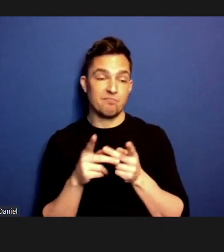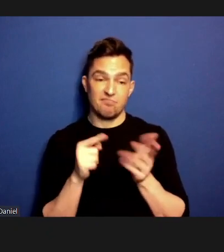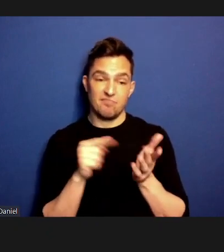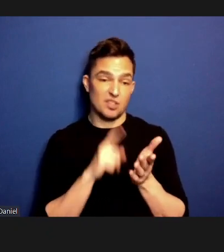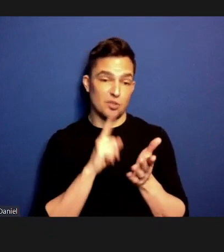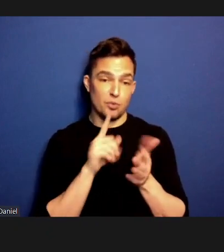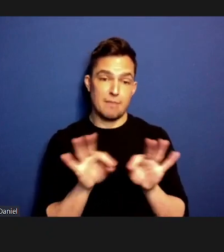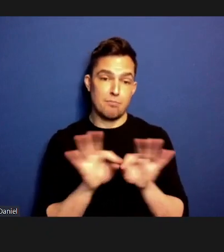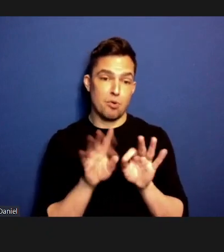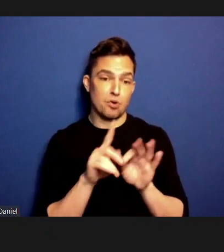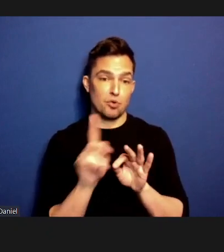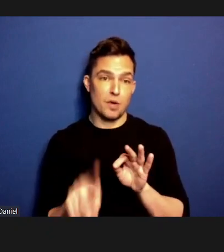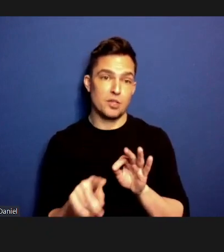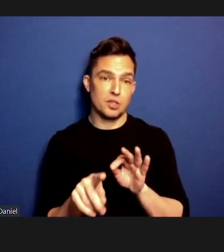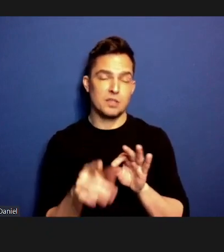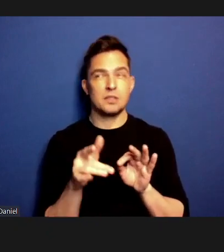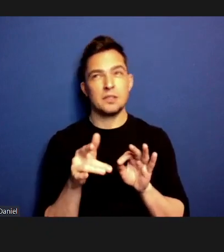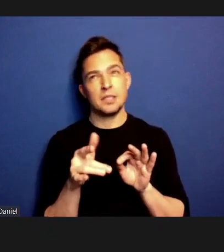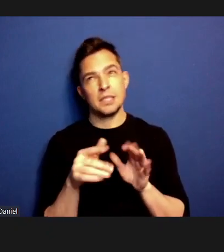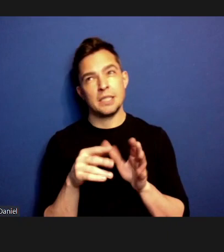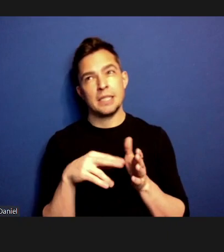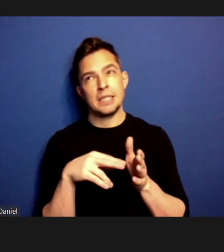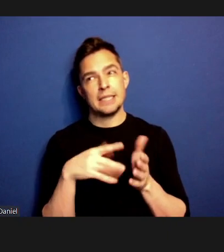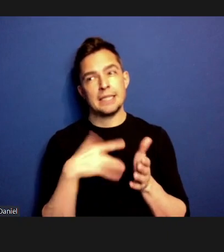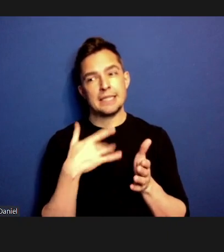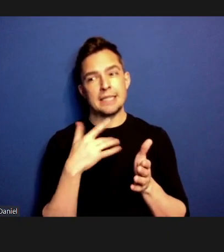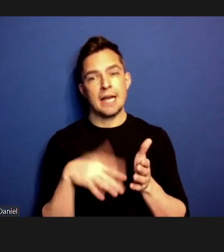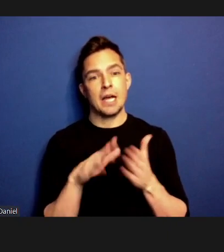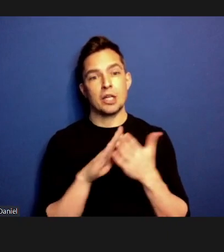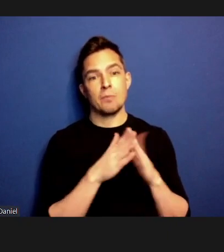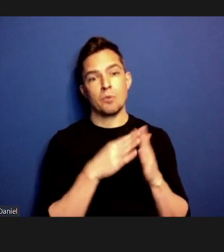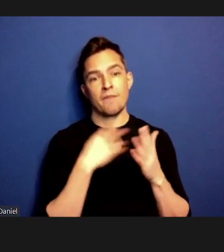in the sense that what we want to do is make sure that community voices and perspectives